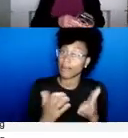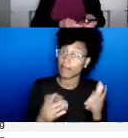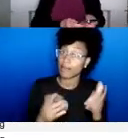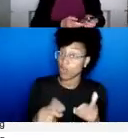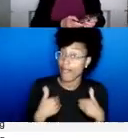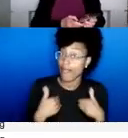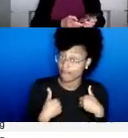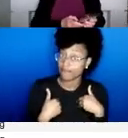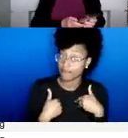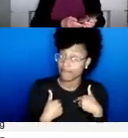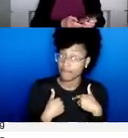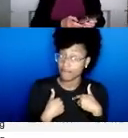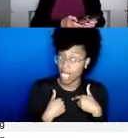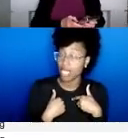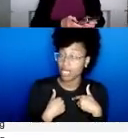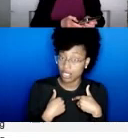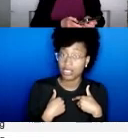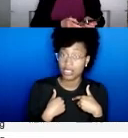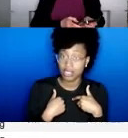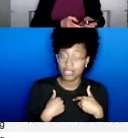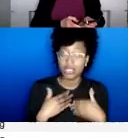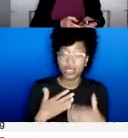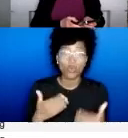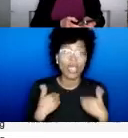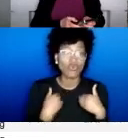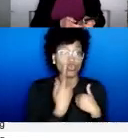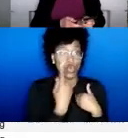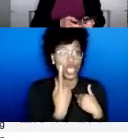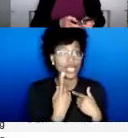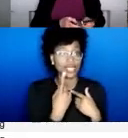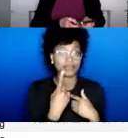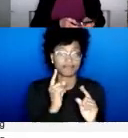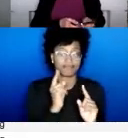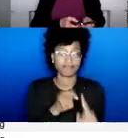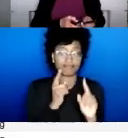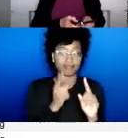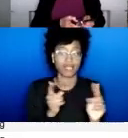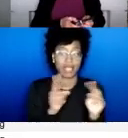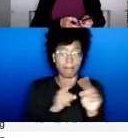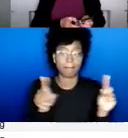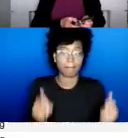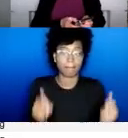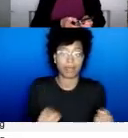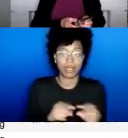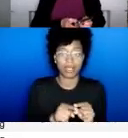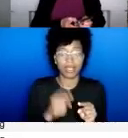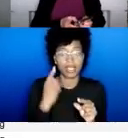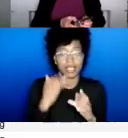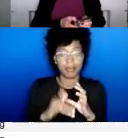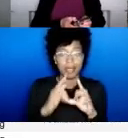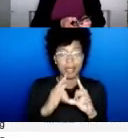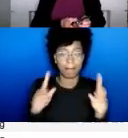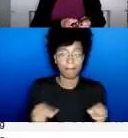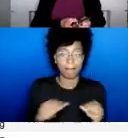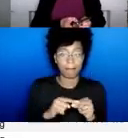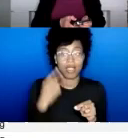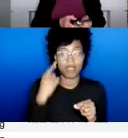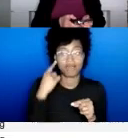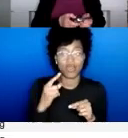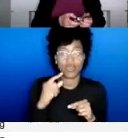07:44:22 There is a dedicated box for -- e-mail box for the iPresentation that was posted